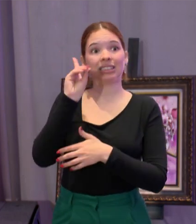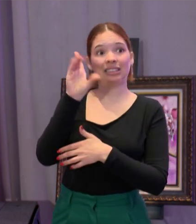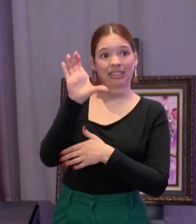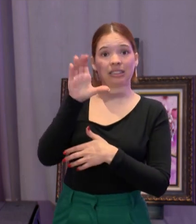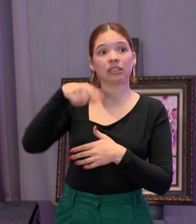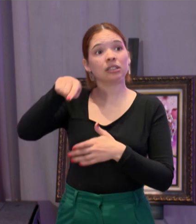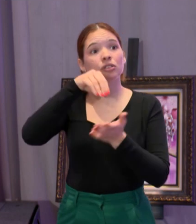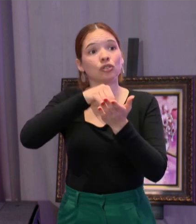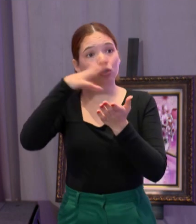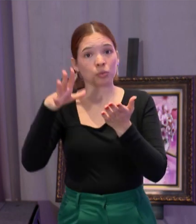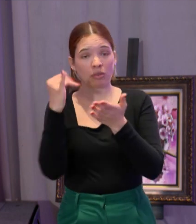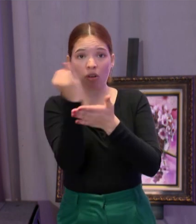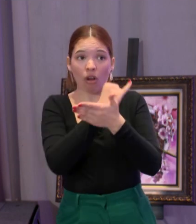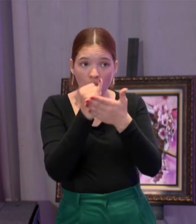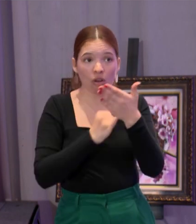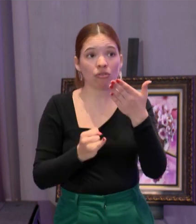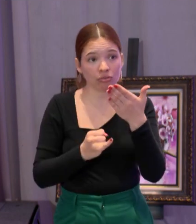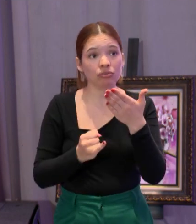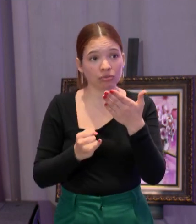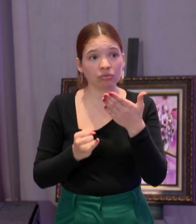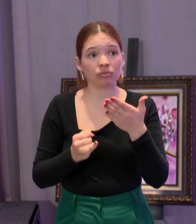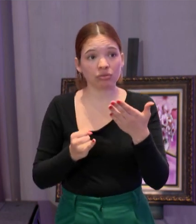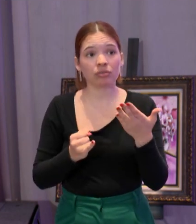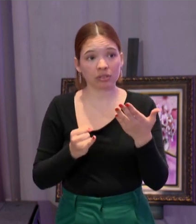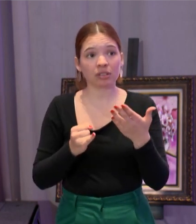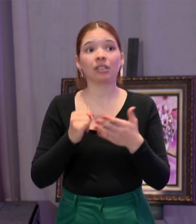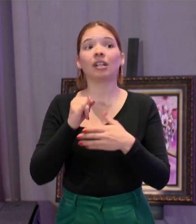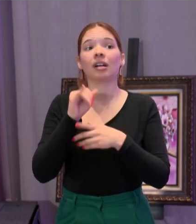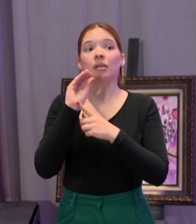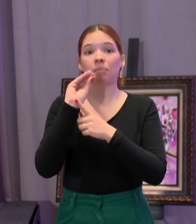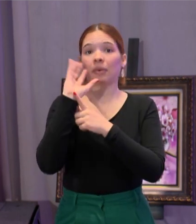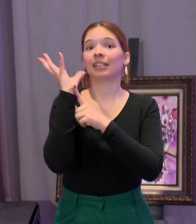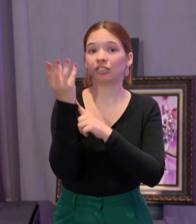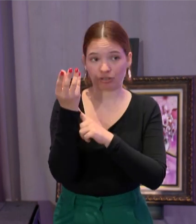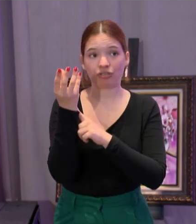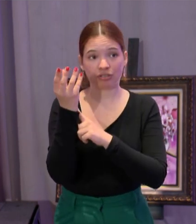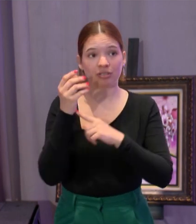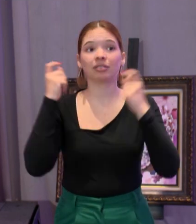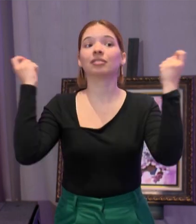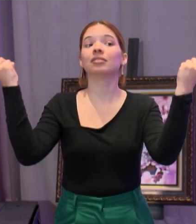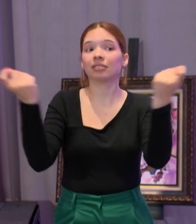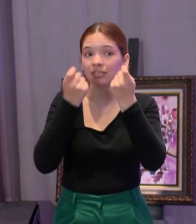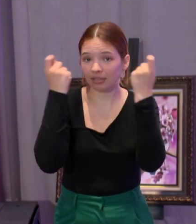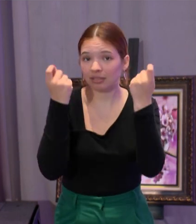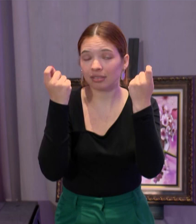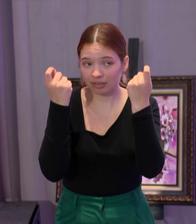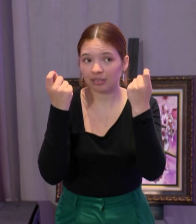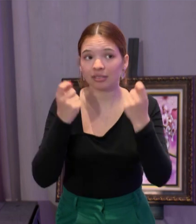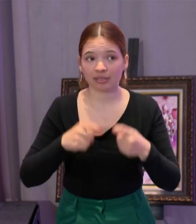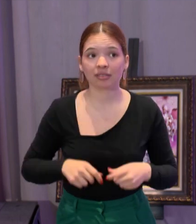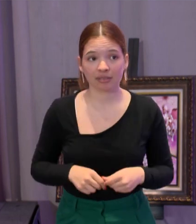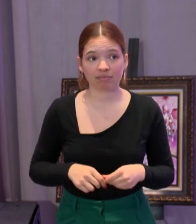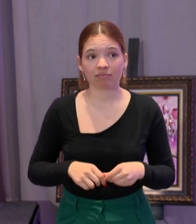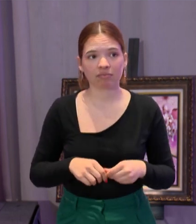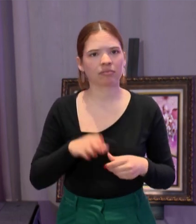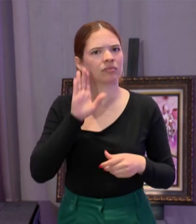STUDENT ARTWORK AT PETALPALOOZA AND SO MUCH MORE BLOSSOMING AND BLOOMING THROUGHOUT THE REGION, BRINGING JOY WITH THE NEW SEASON.